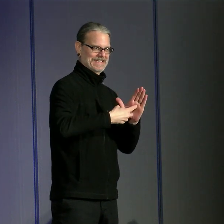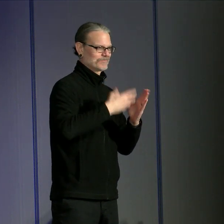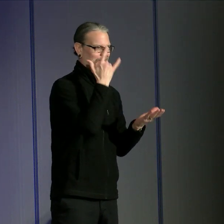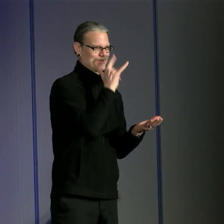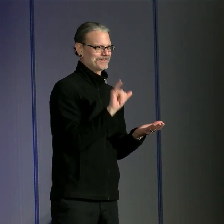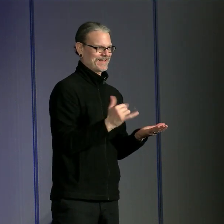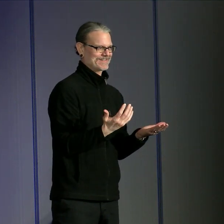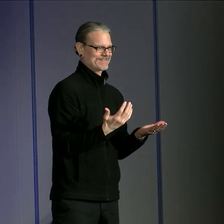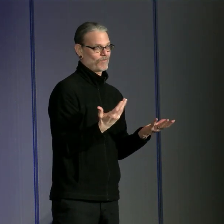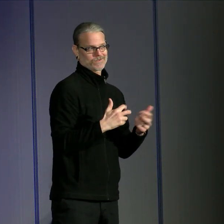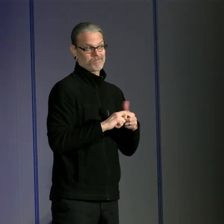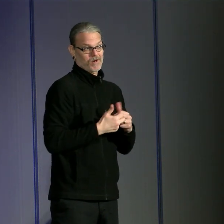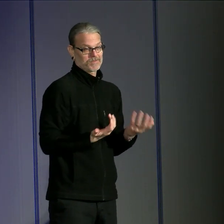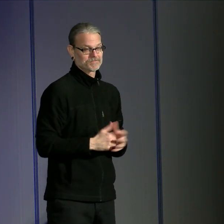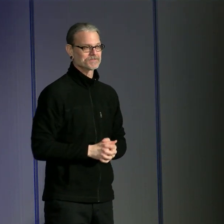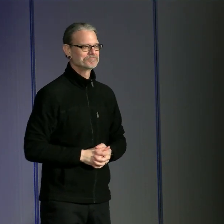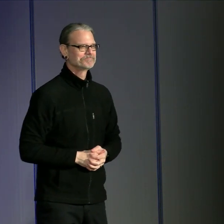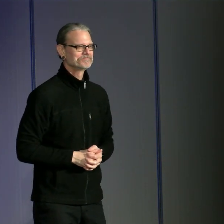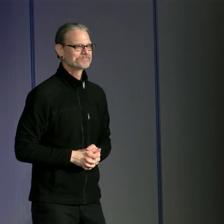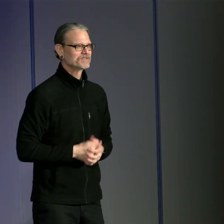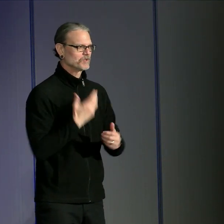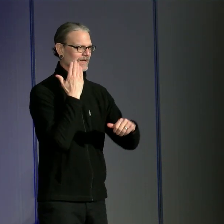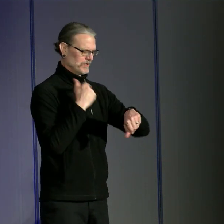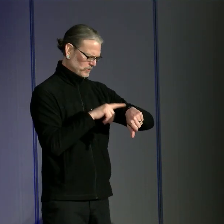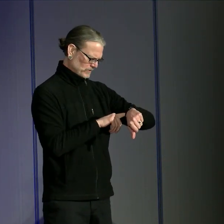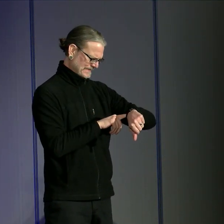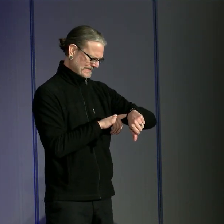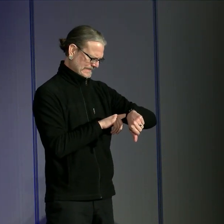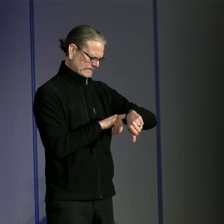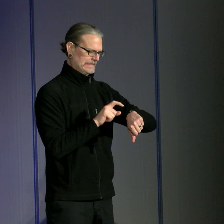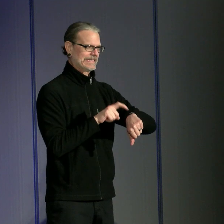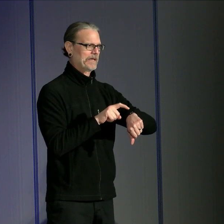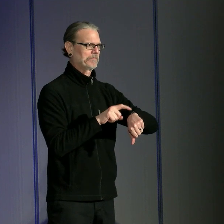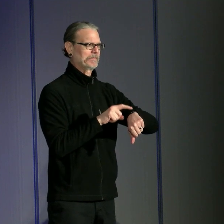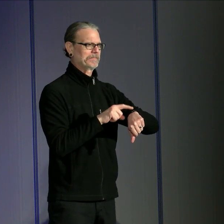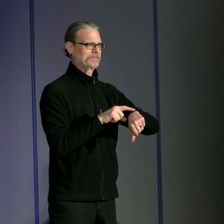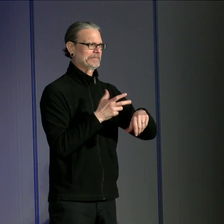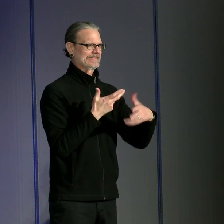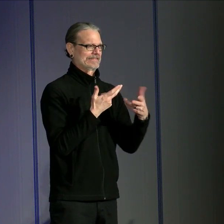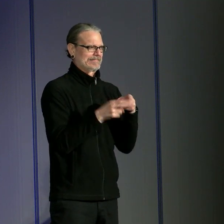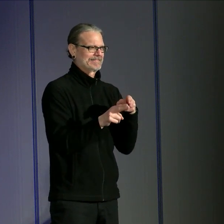So I know I haven't left us very long for questions, but we've got a few minutes if